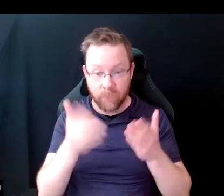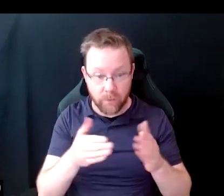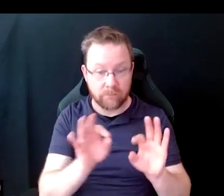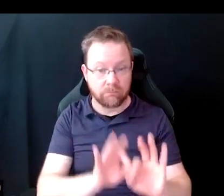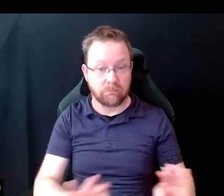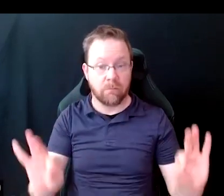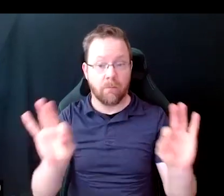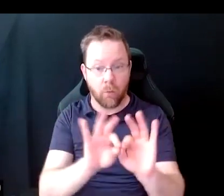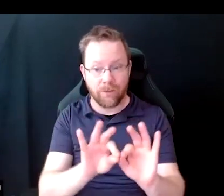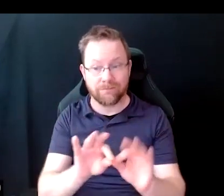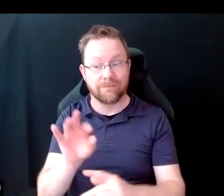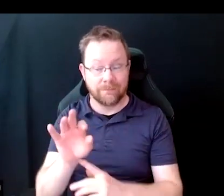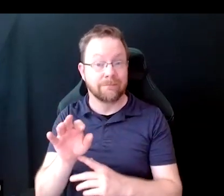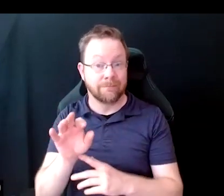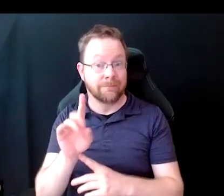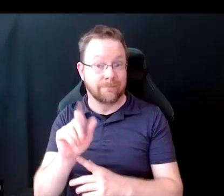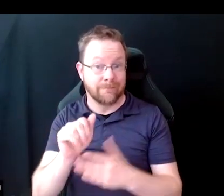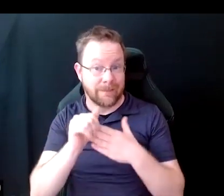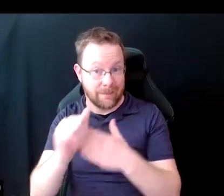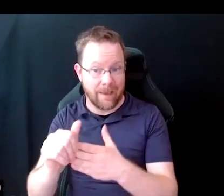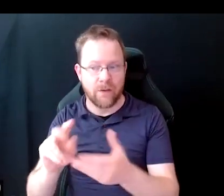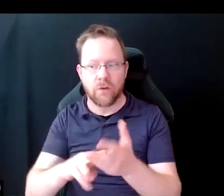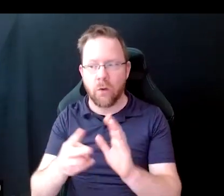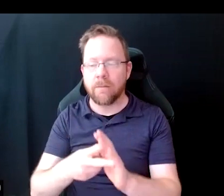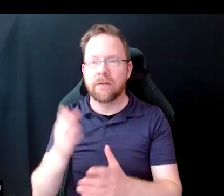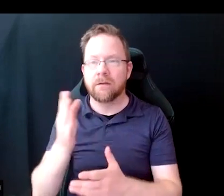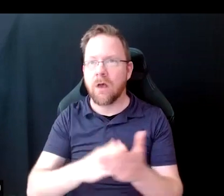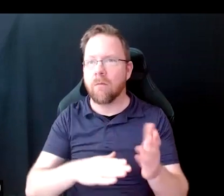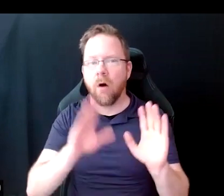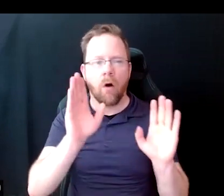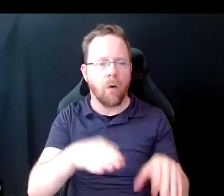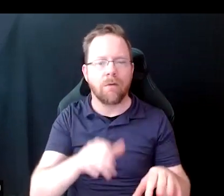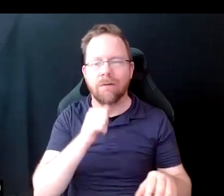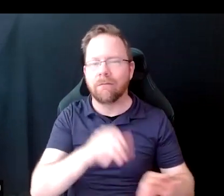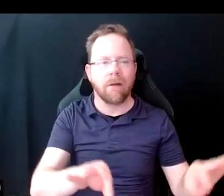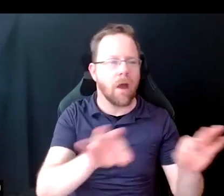which again, disability-led will help eliminate some spurious research that we don't really need to do.